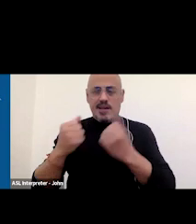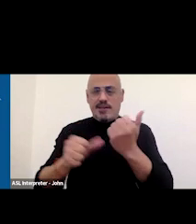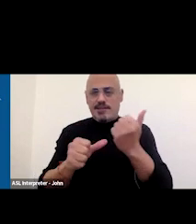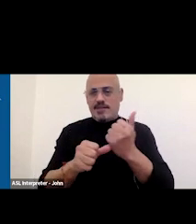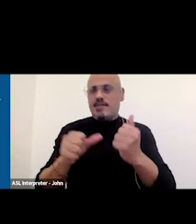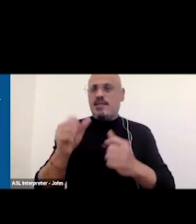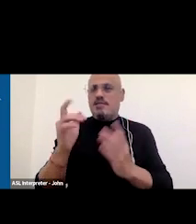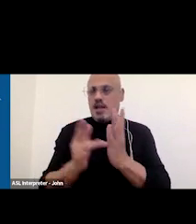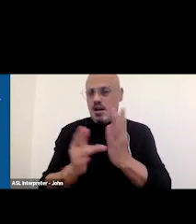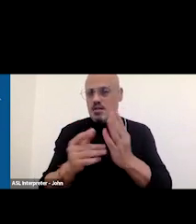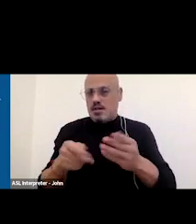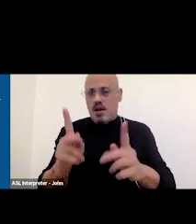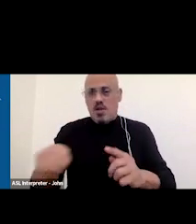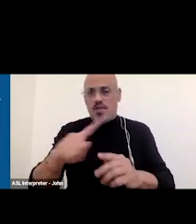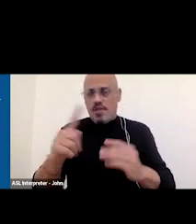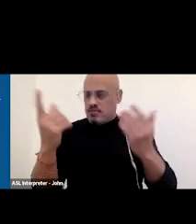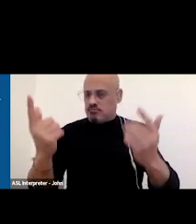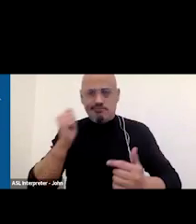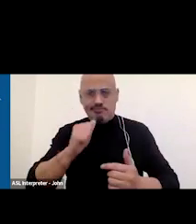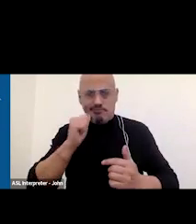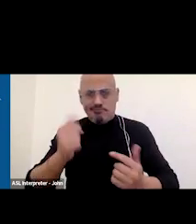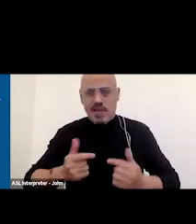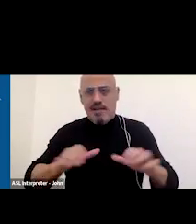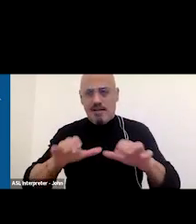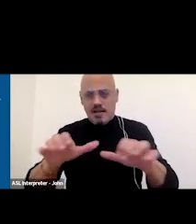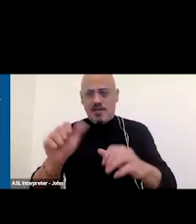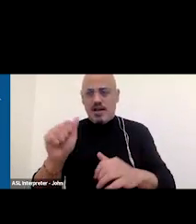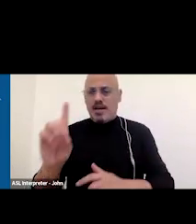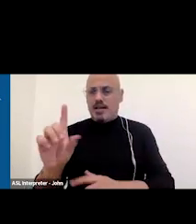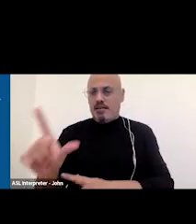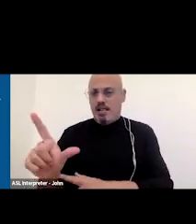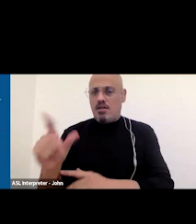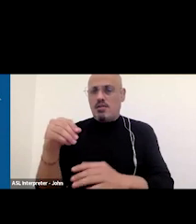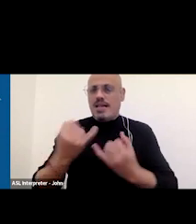and that enables them to carry out activities of daily living independently.